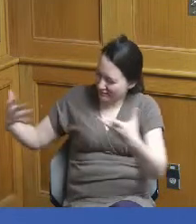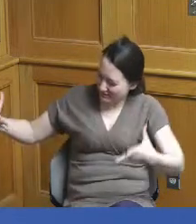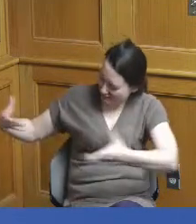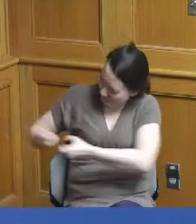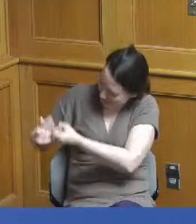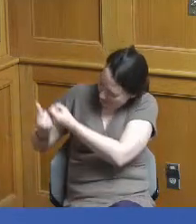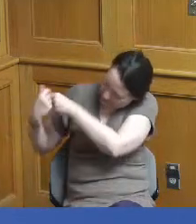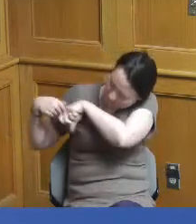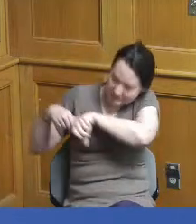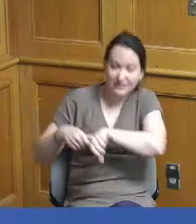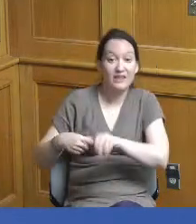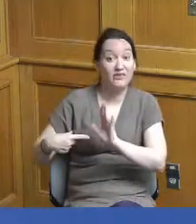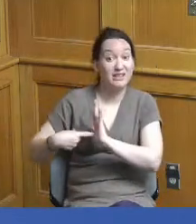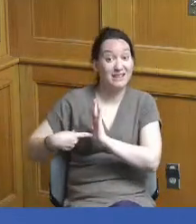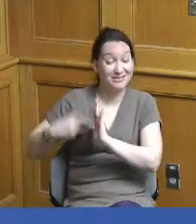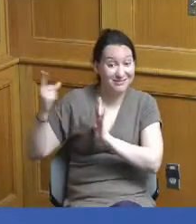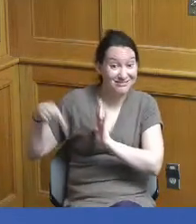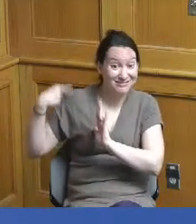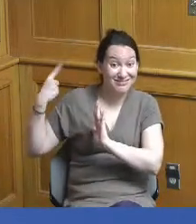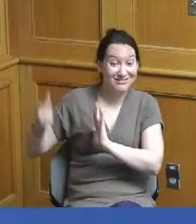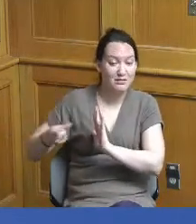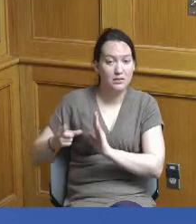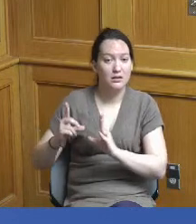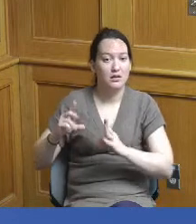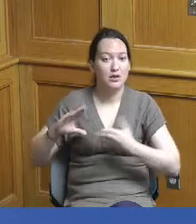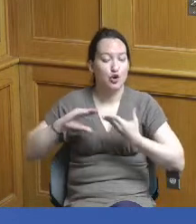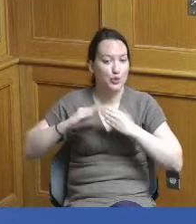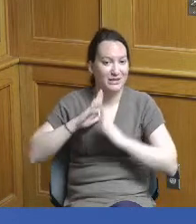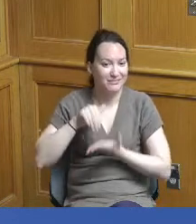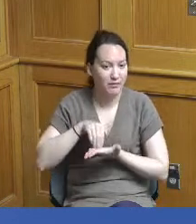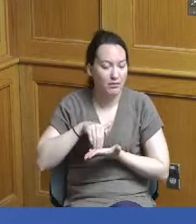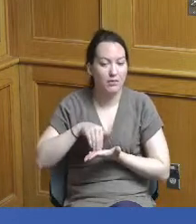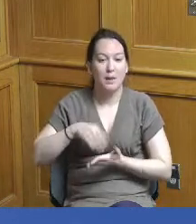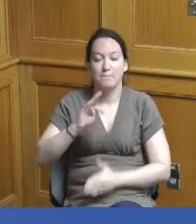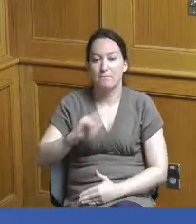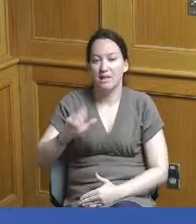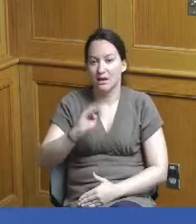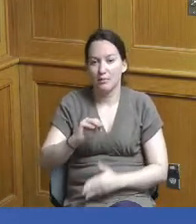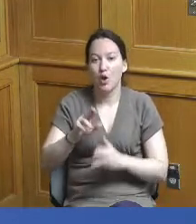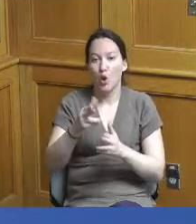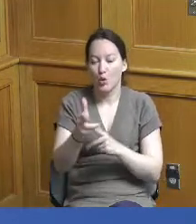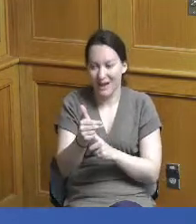whether it's debt that exists on the Duke Energy Center on the Millennium Hotel Investments that